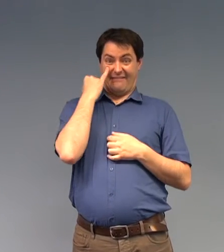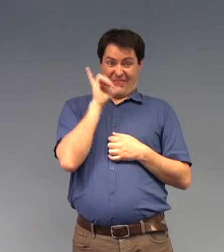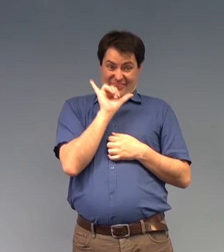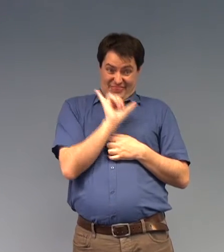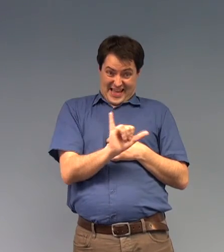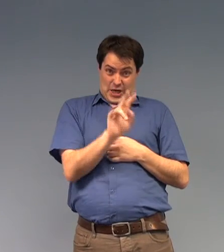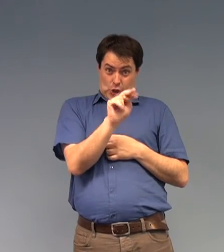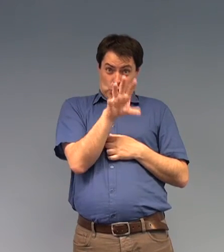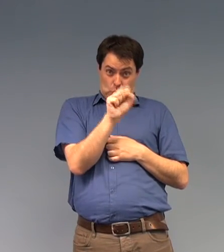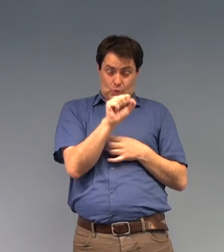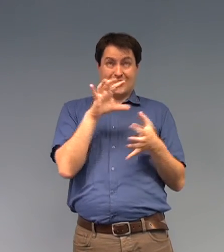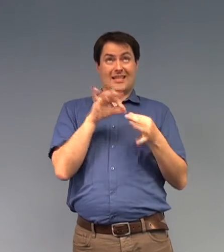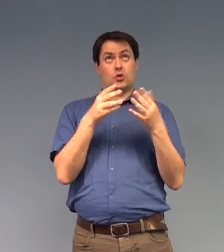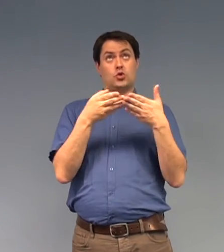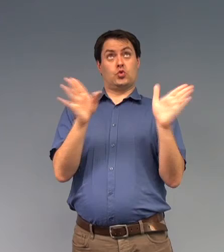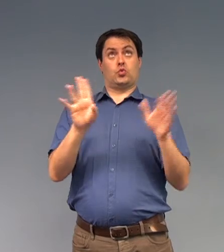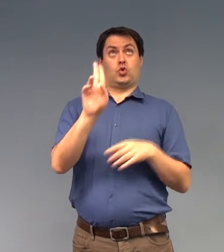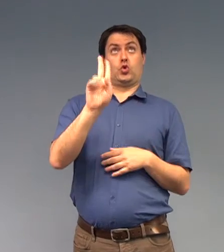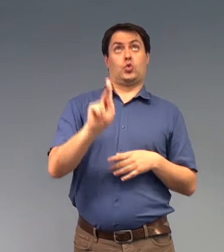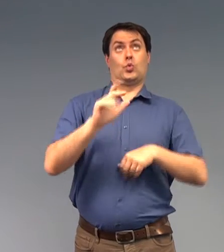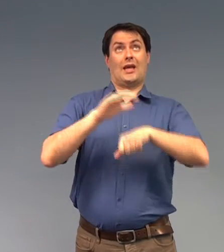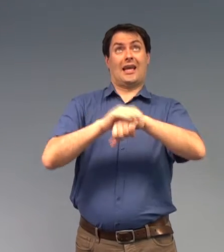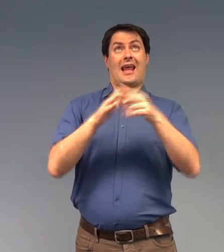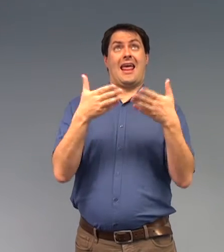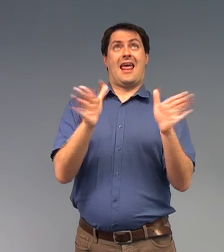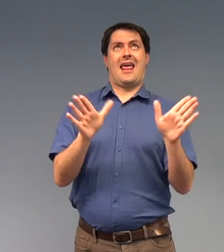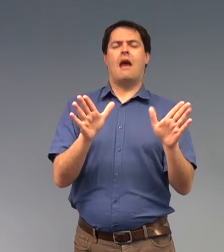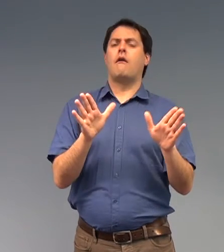None of them had any experience of working on Scottish television.